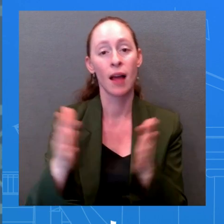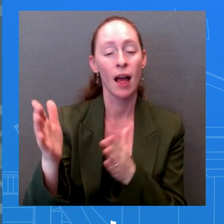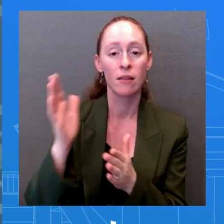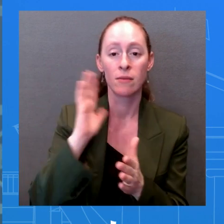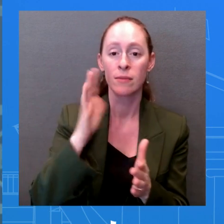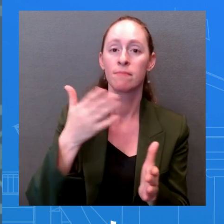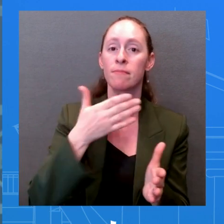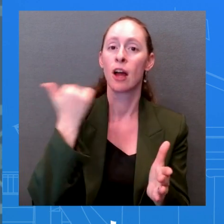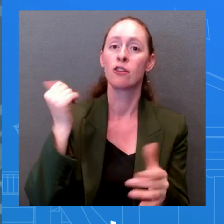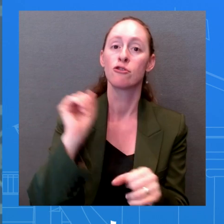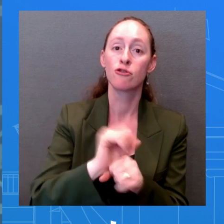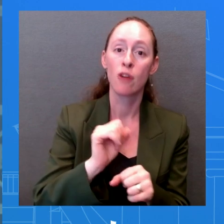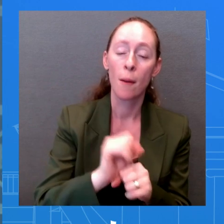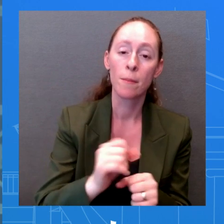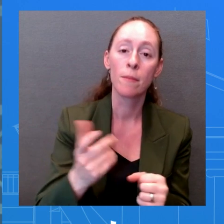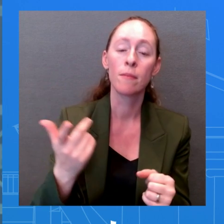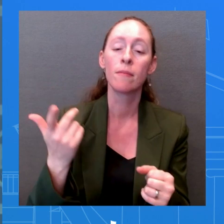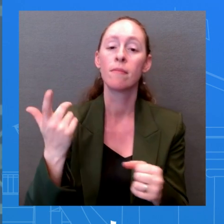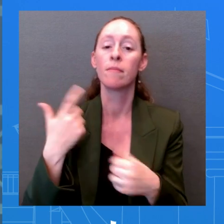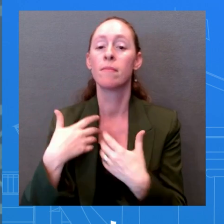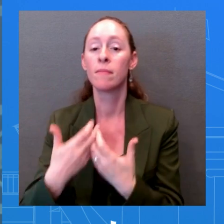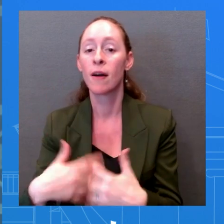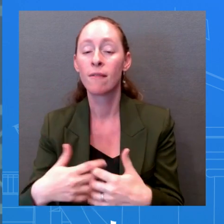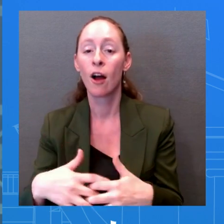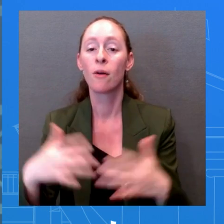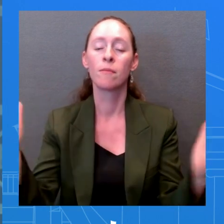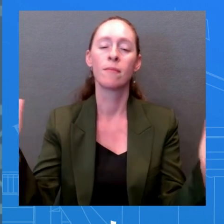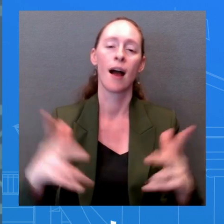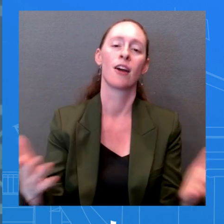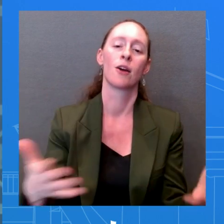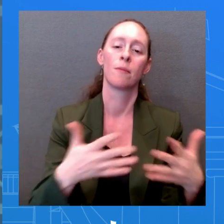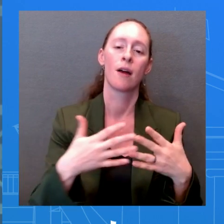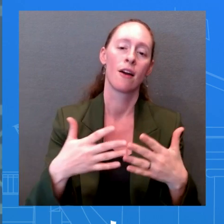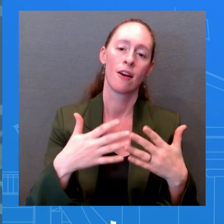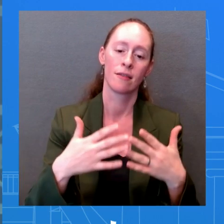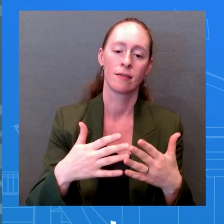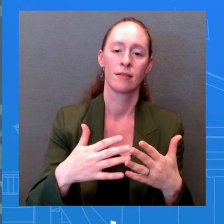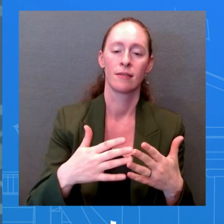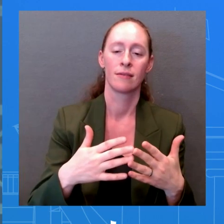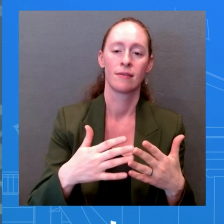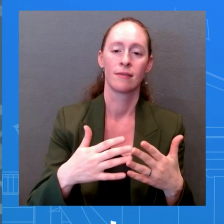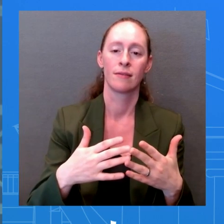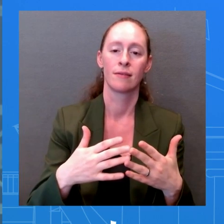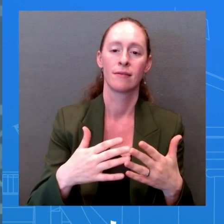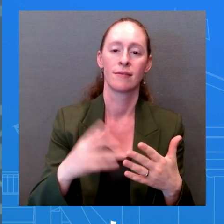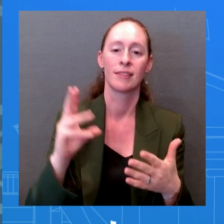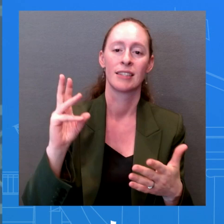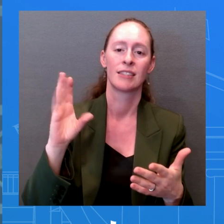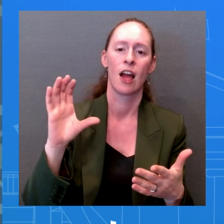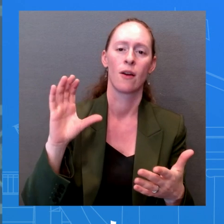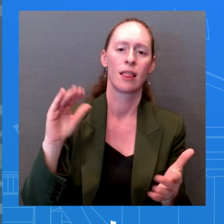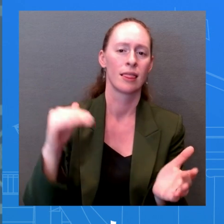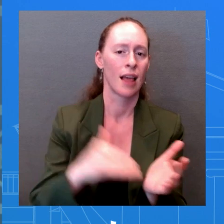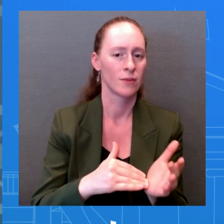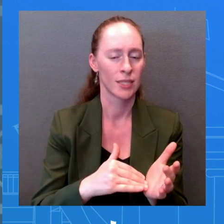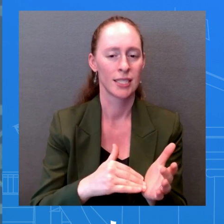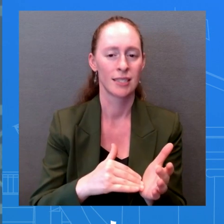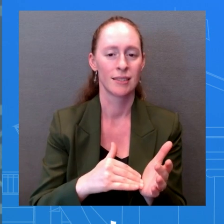We've seen more than 600,000 manufacturing jobs return to the U.S. in the -- in the last 19 months of this administration.